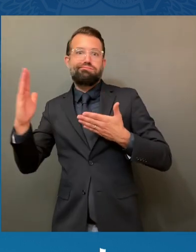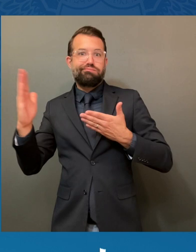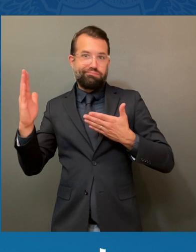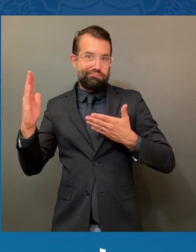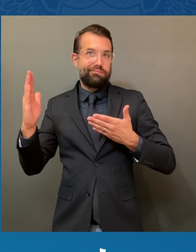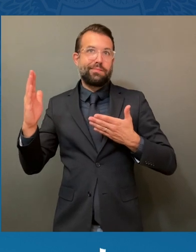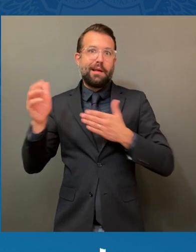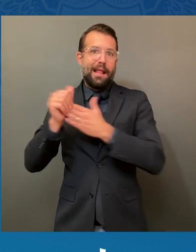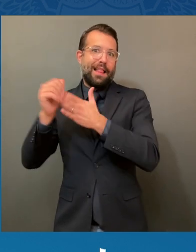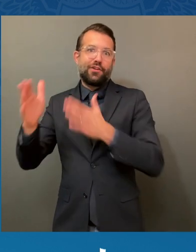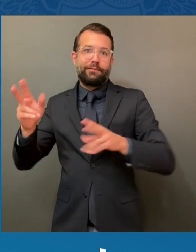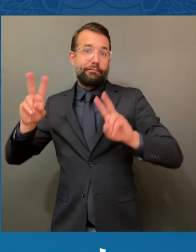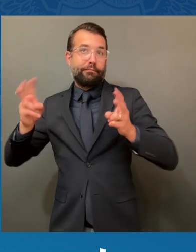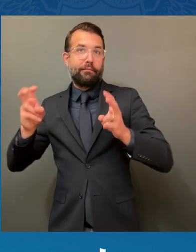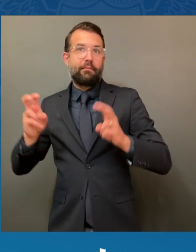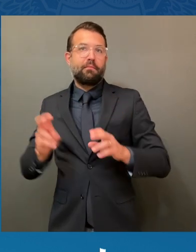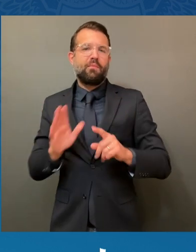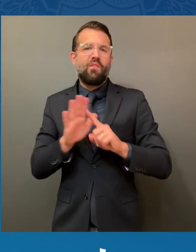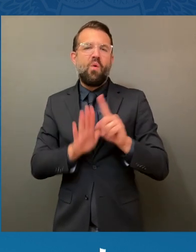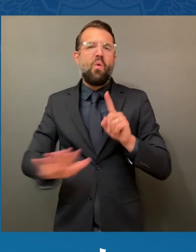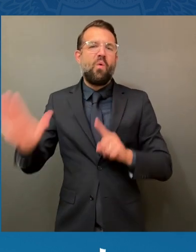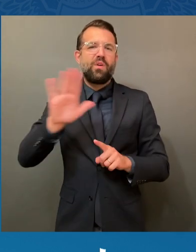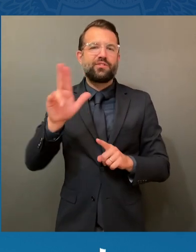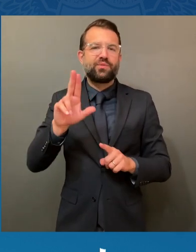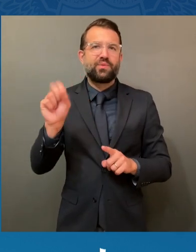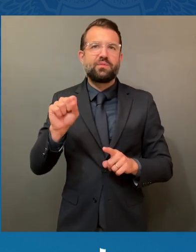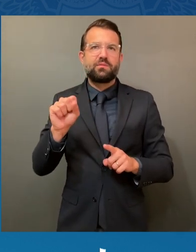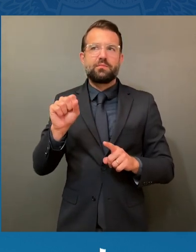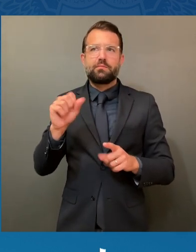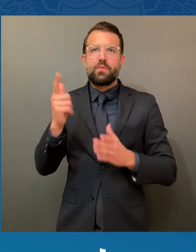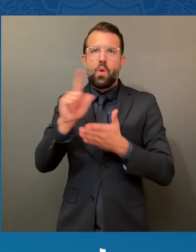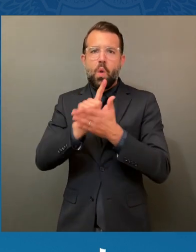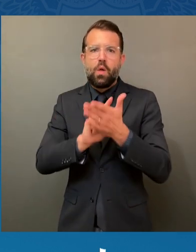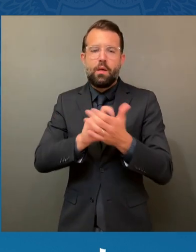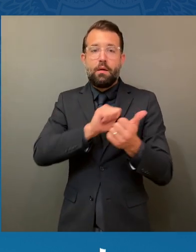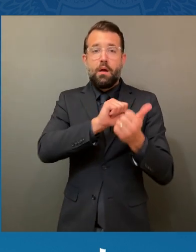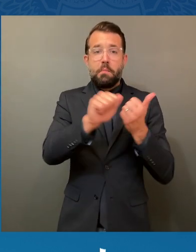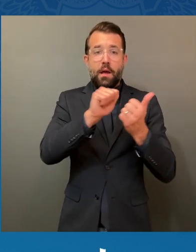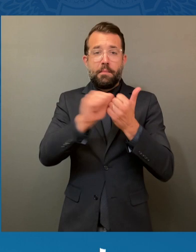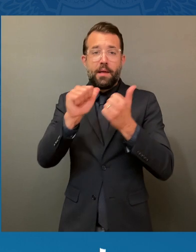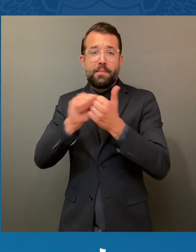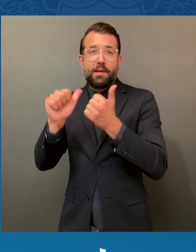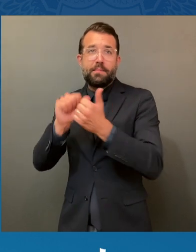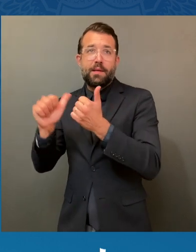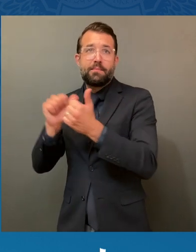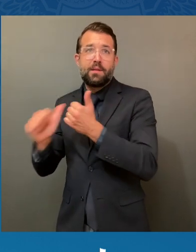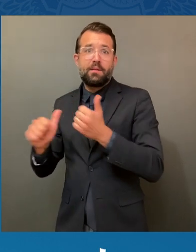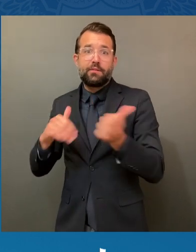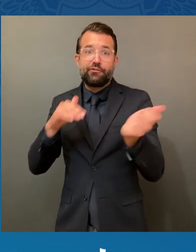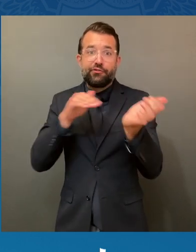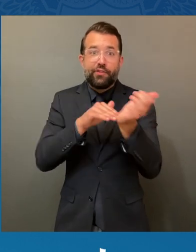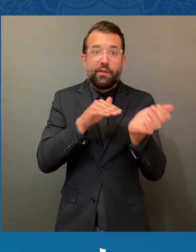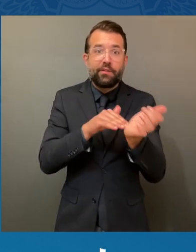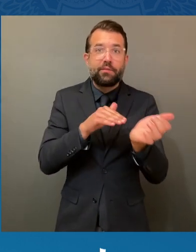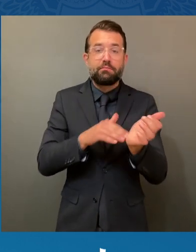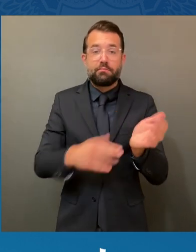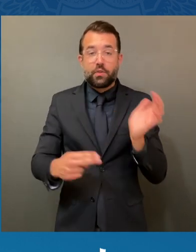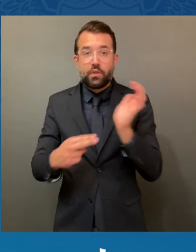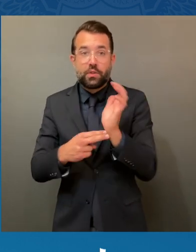began to pass and enforce laws to criminalize doctors, nurses, healthcare providers.